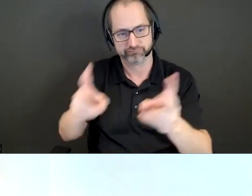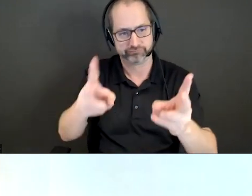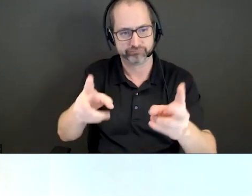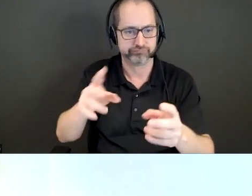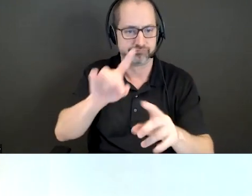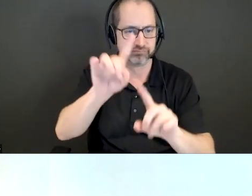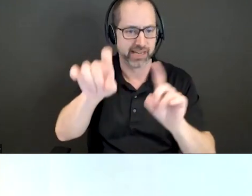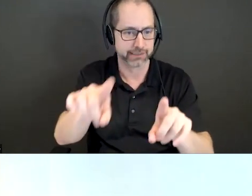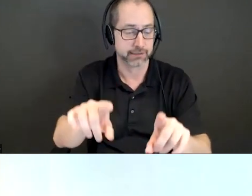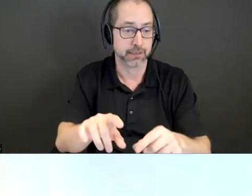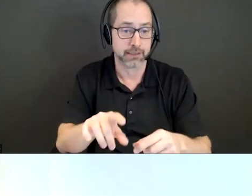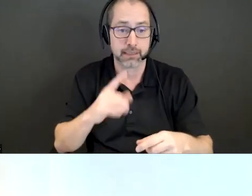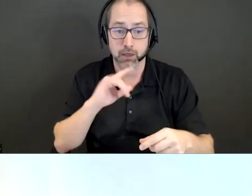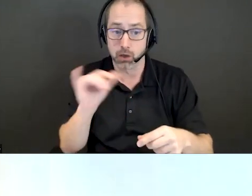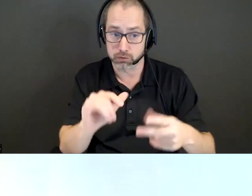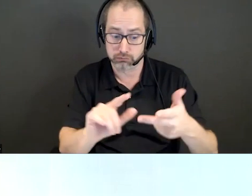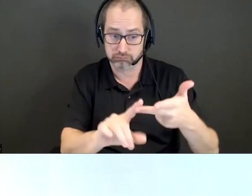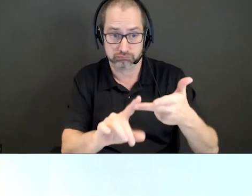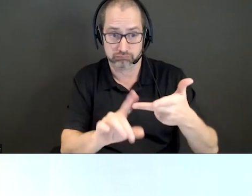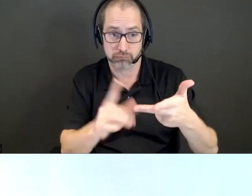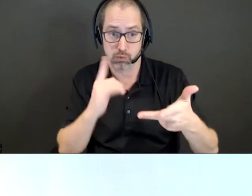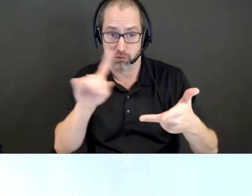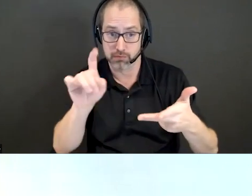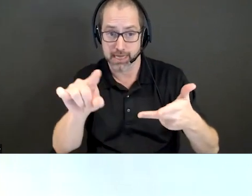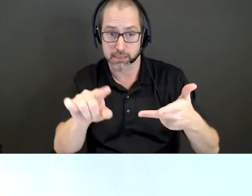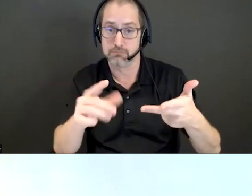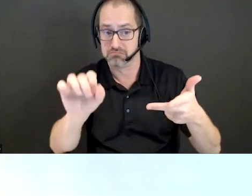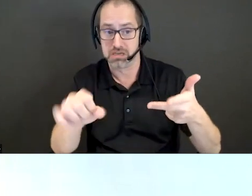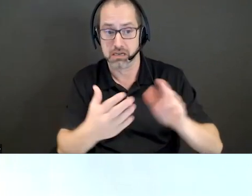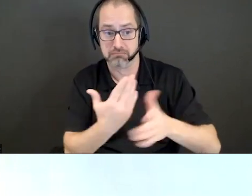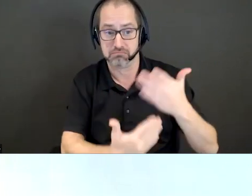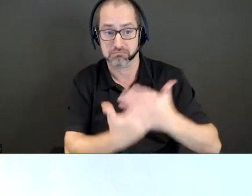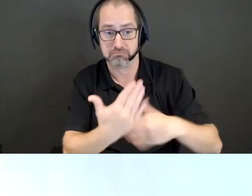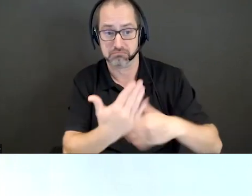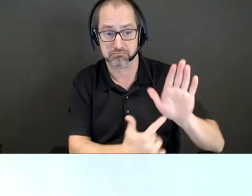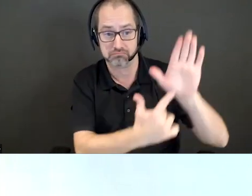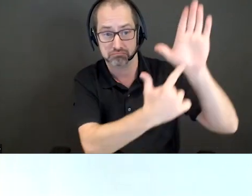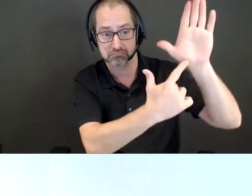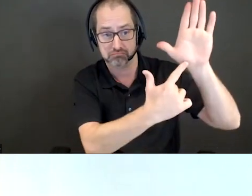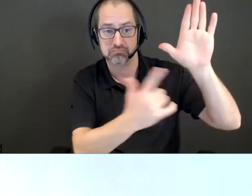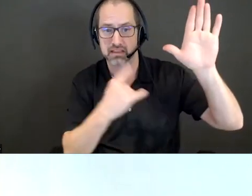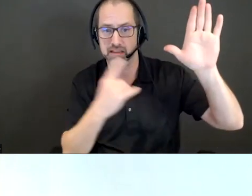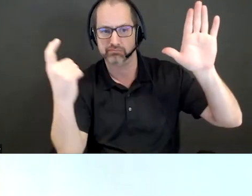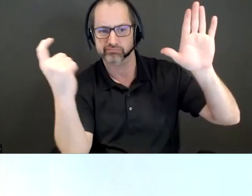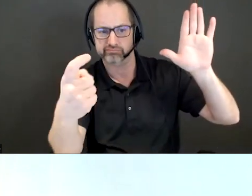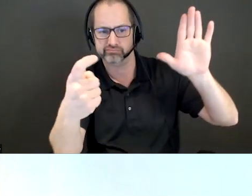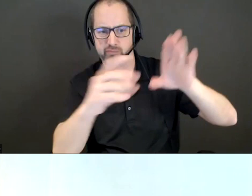may also raise your hand in Zoom and you will be unmuted to be able to ask your question if that